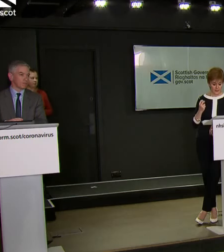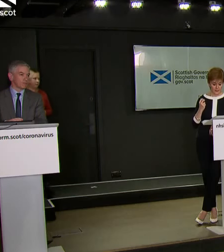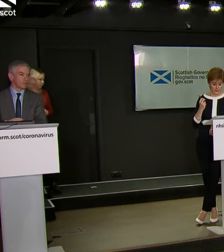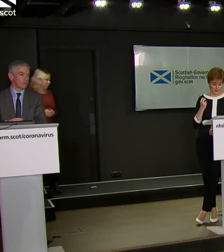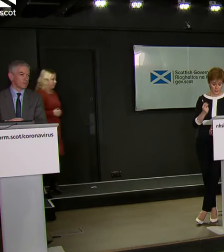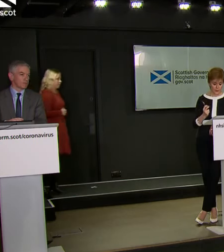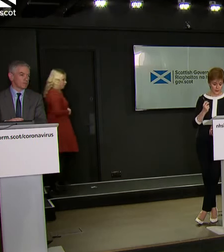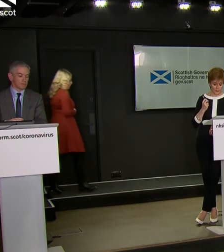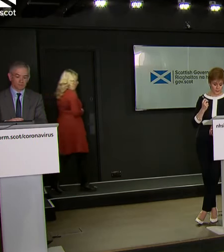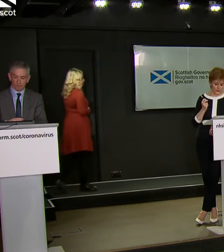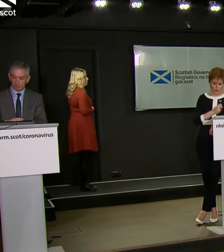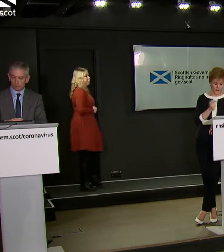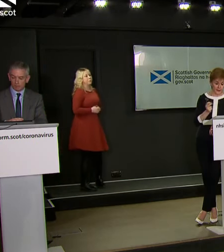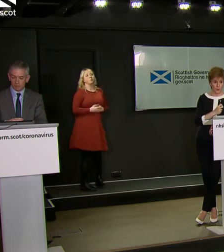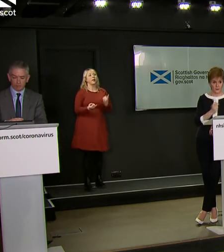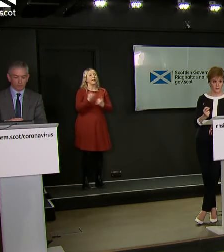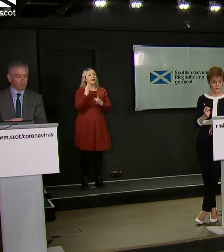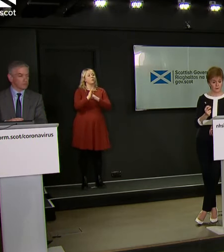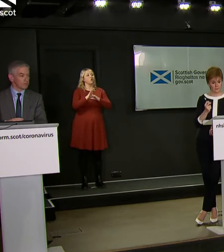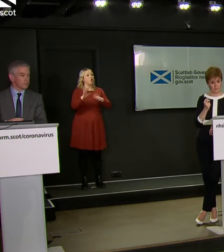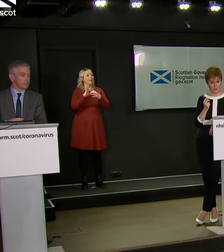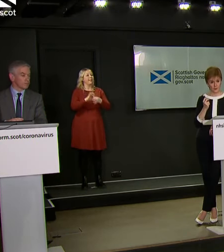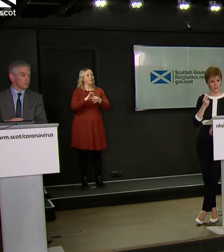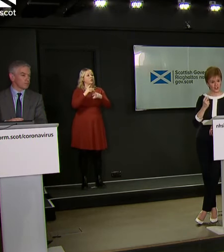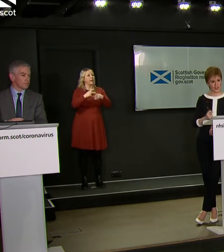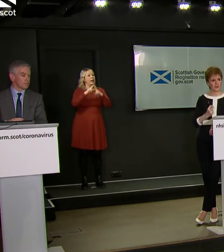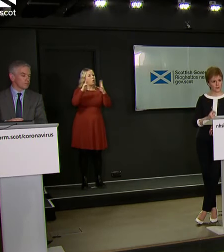Last point on that, which is not about care homes, it's about I suppose the general need